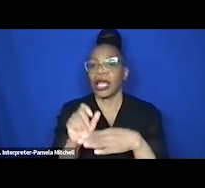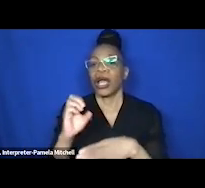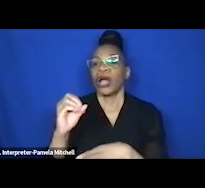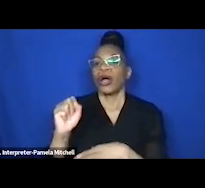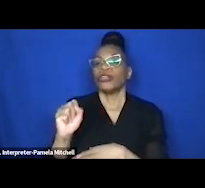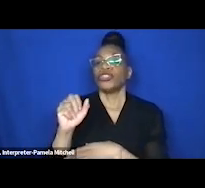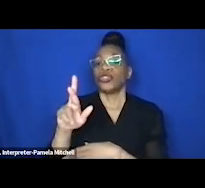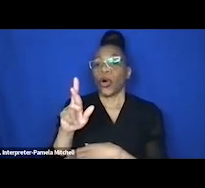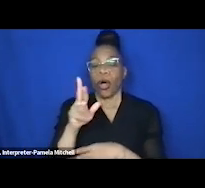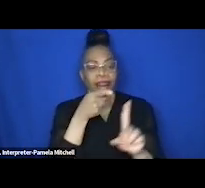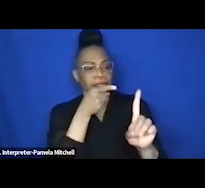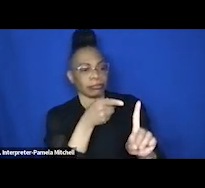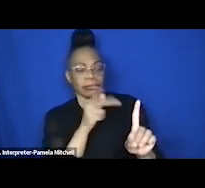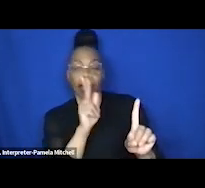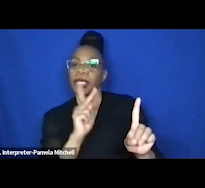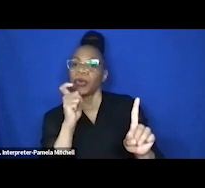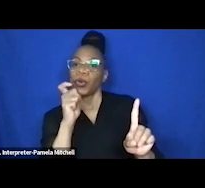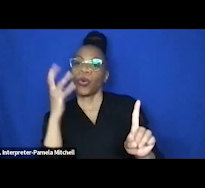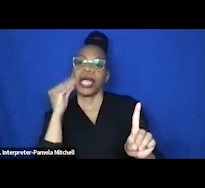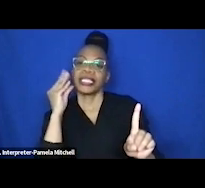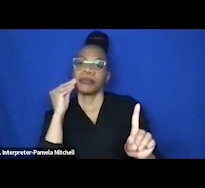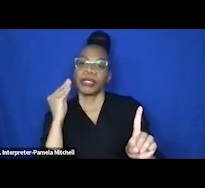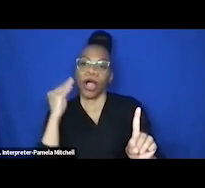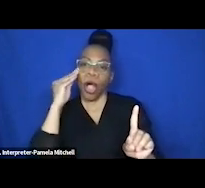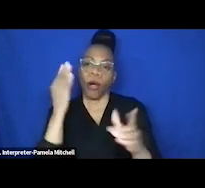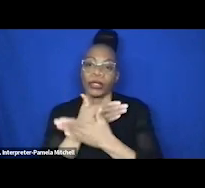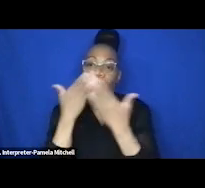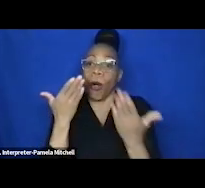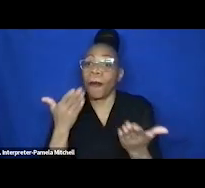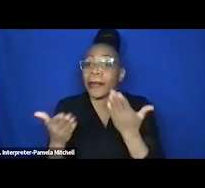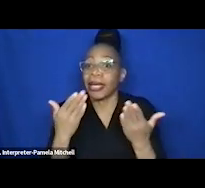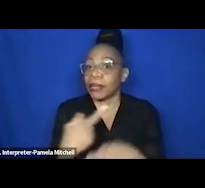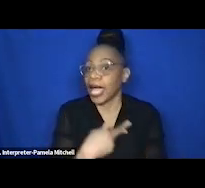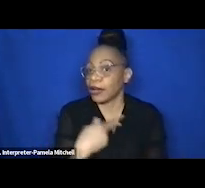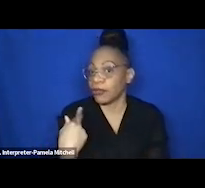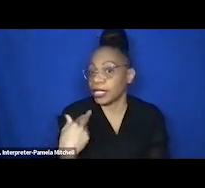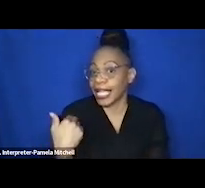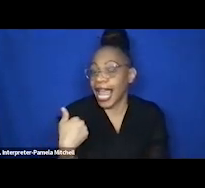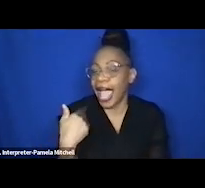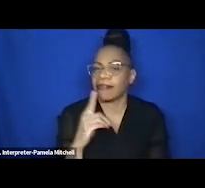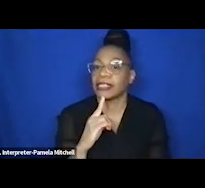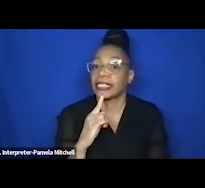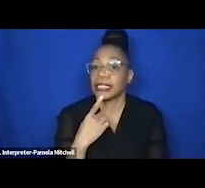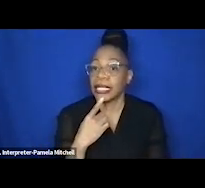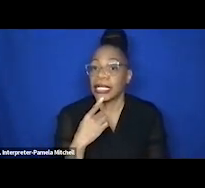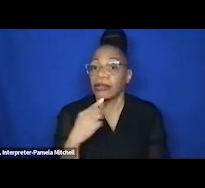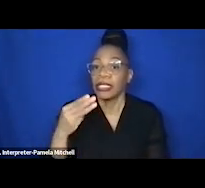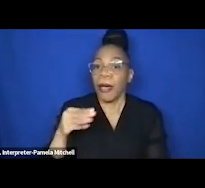who are experiencing homelessness or at risk of imminent homelessness and who have a serious mental health condition, co-occurring substance use disorder,